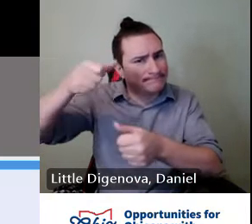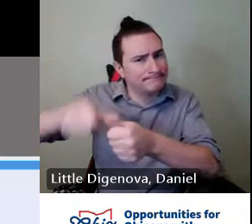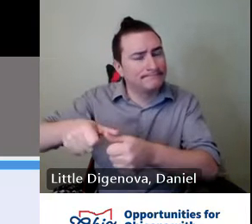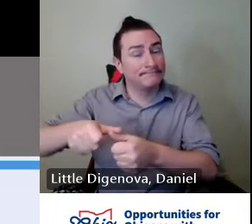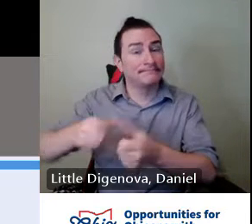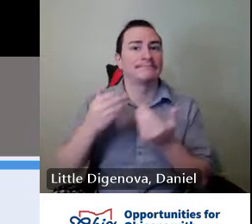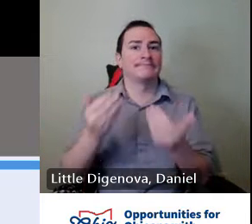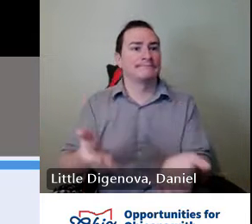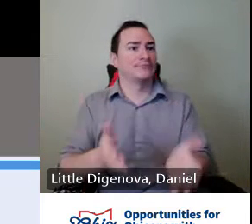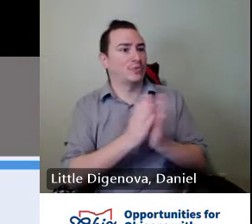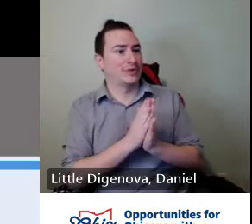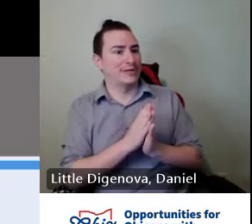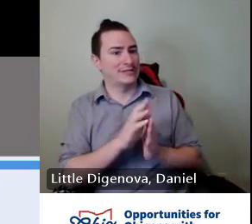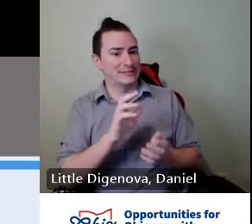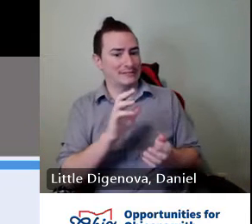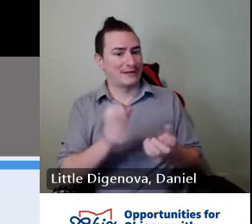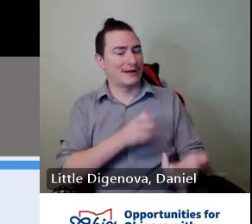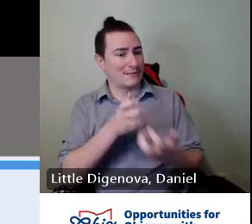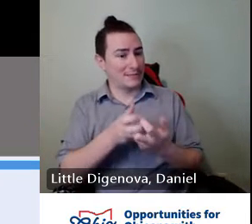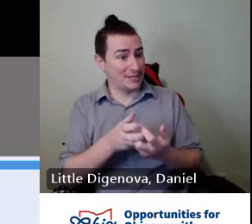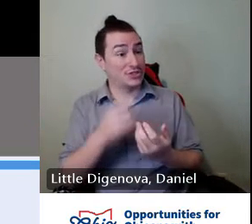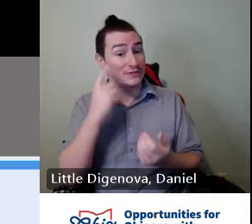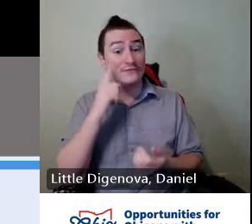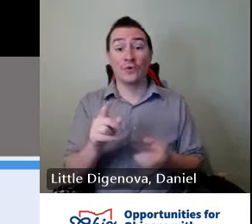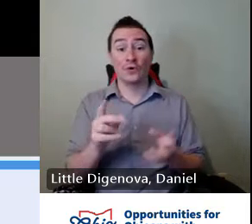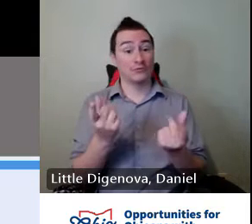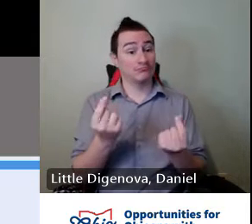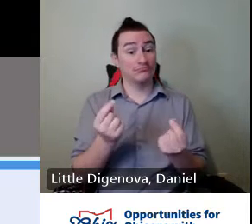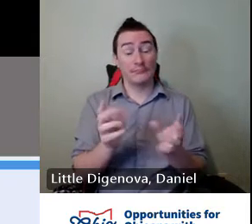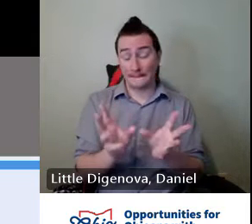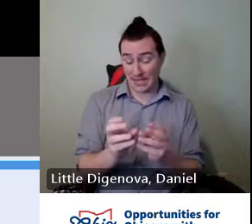able to record meetings or being provided a transcript afterwards